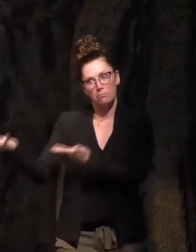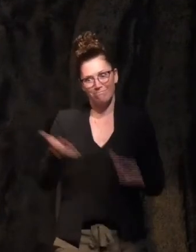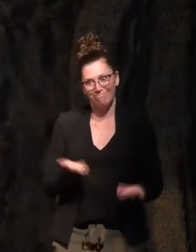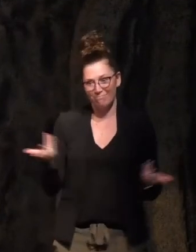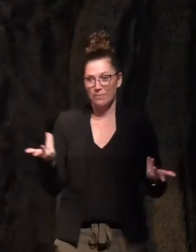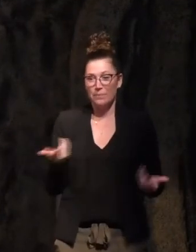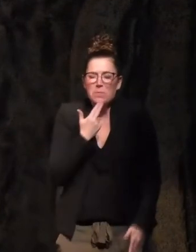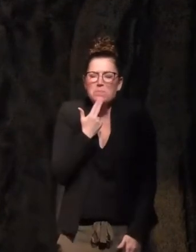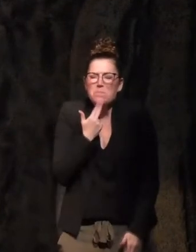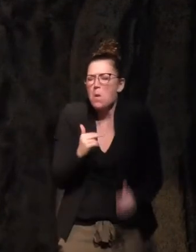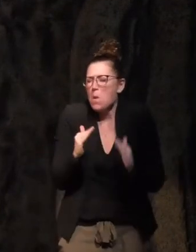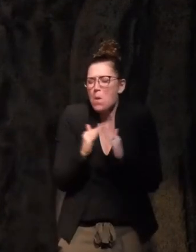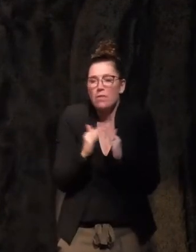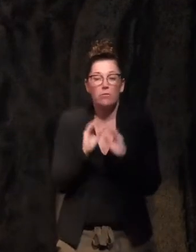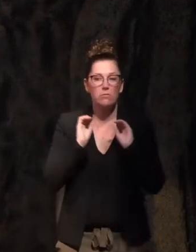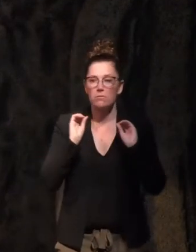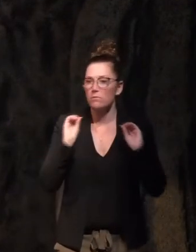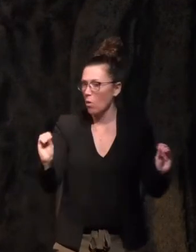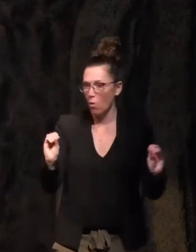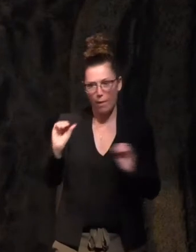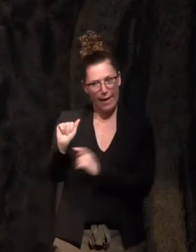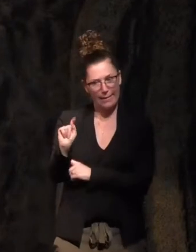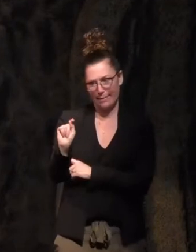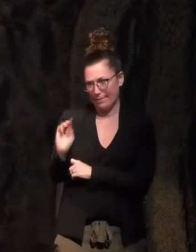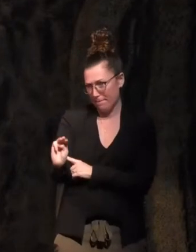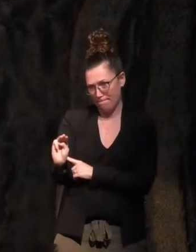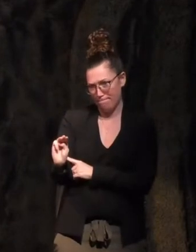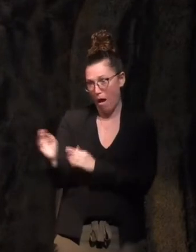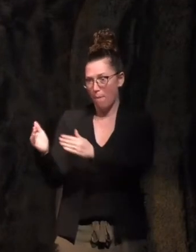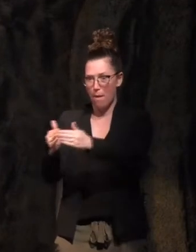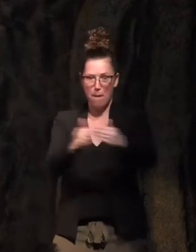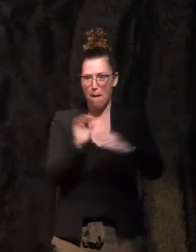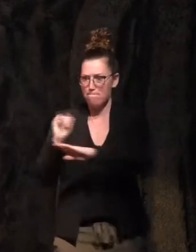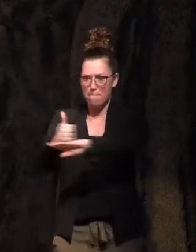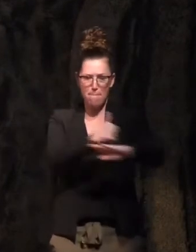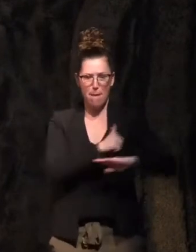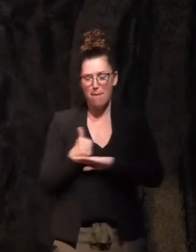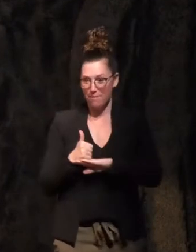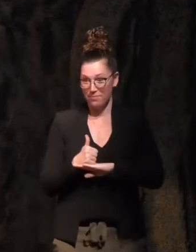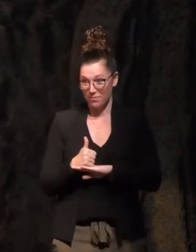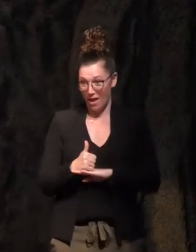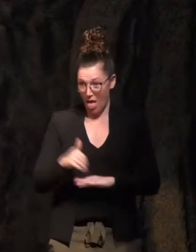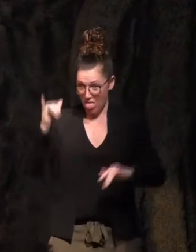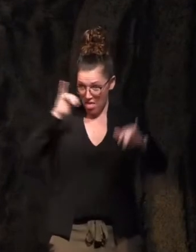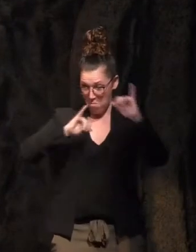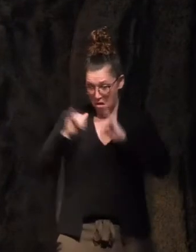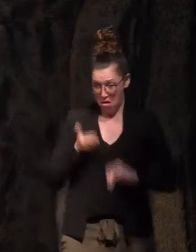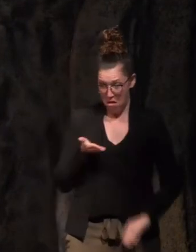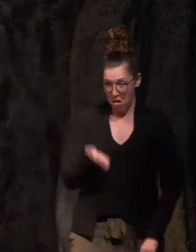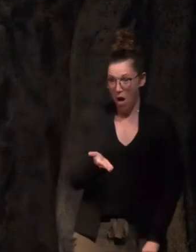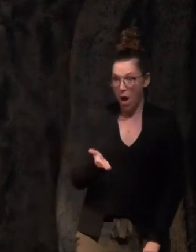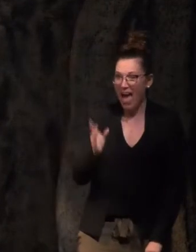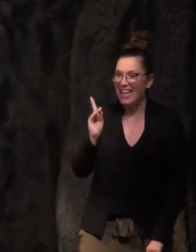There's not an ATM on every corner. The bar at Dancing Sky is cash only.